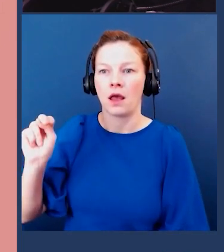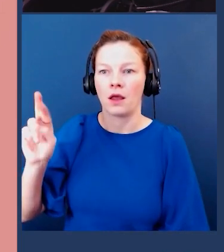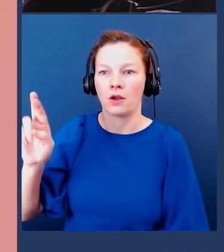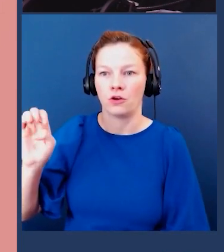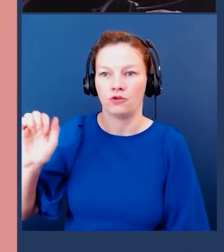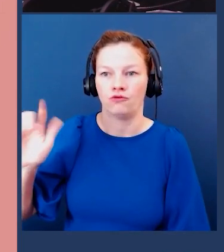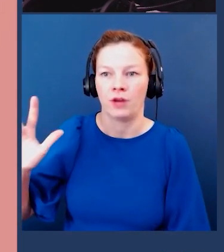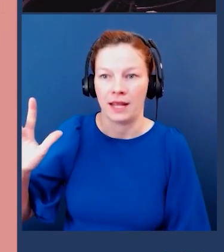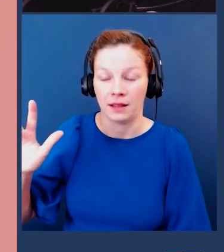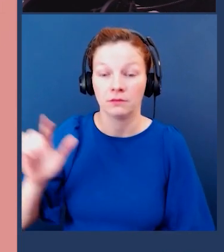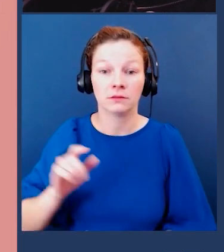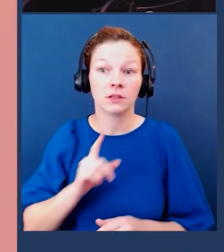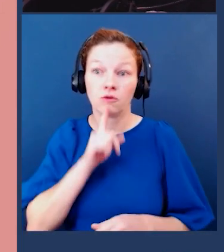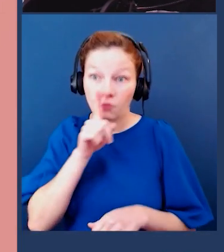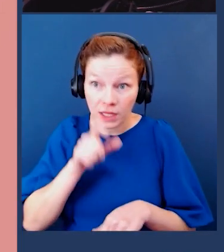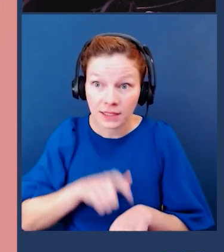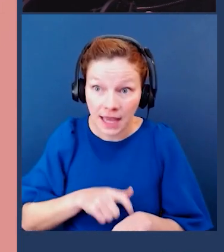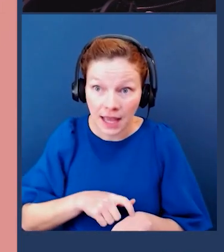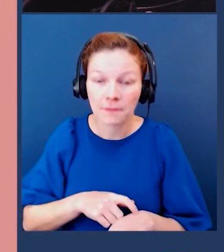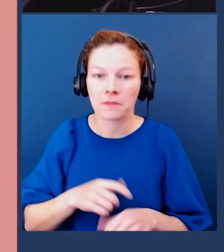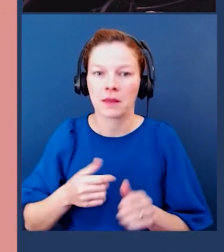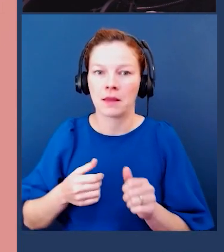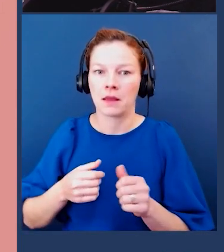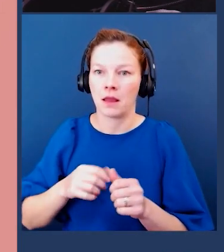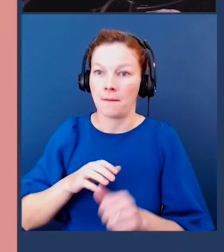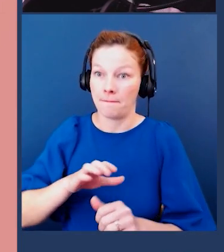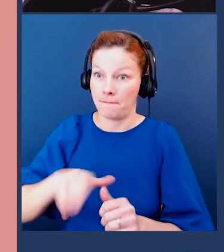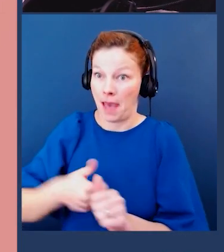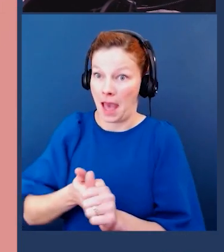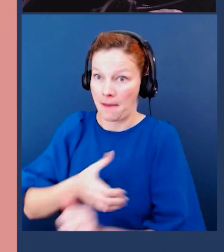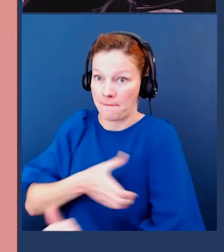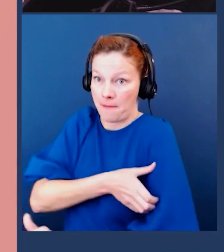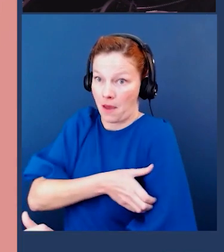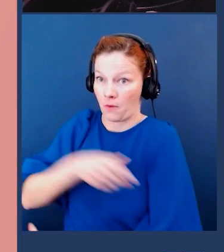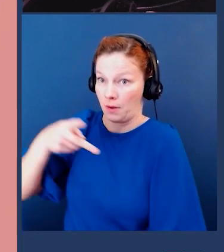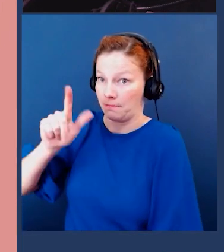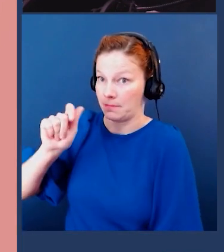and since its power by PlayFab, you can do a lot when it's time